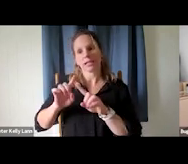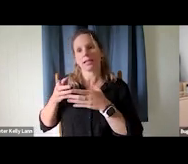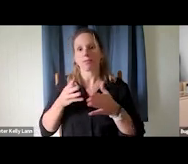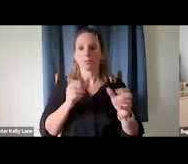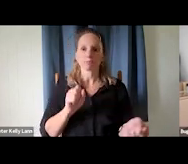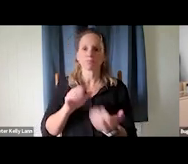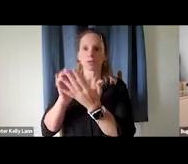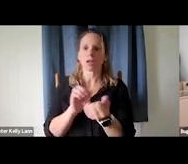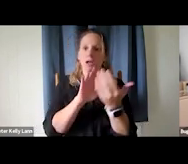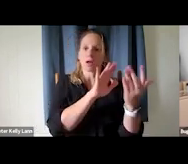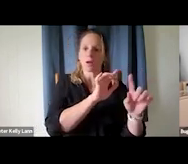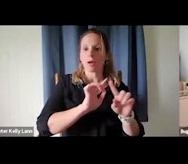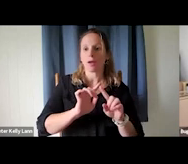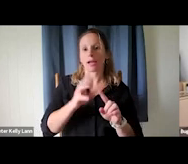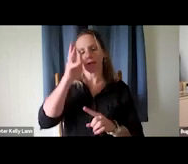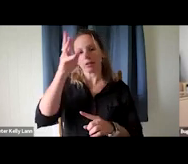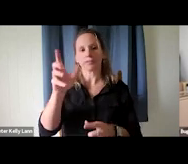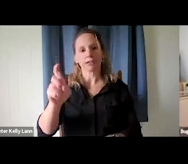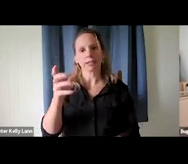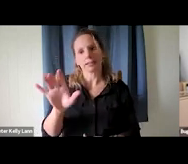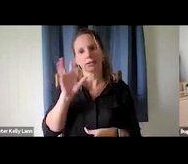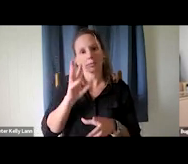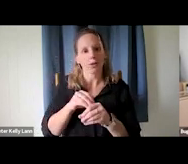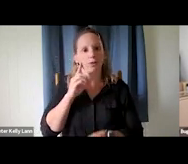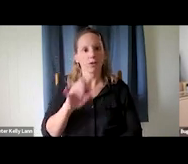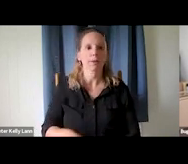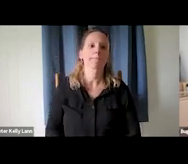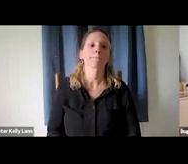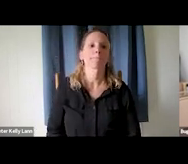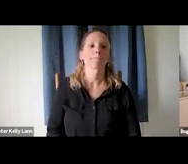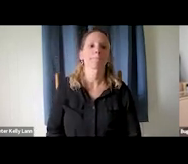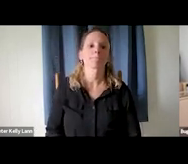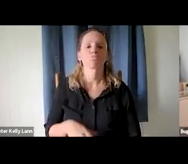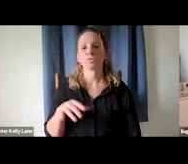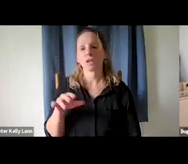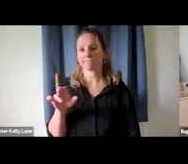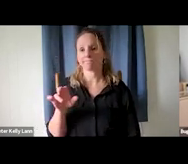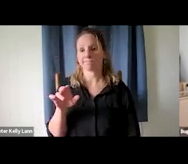and it's really about creativity. This is a pretty neutral description.